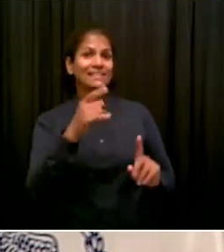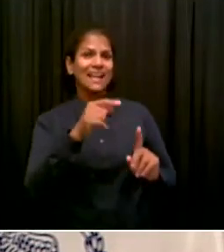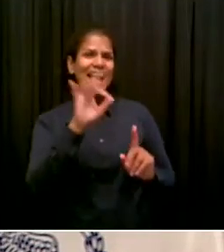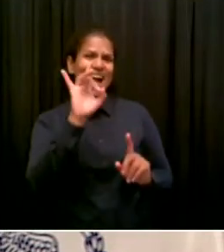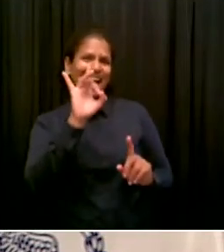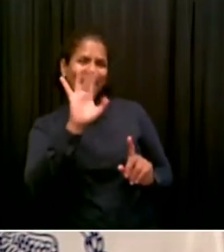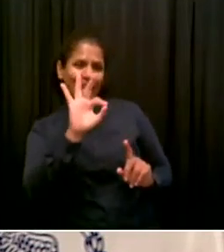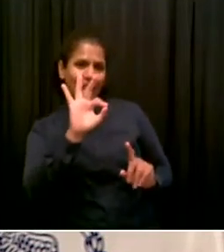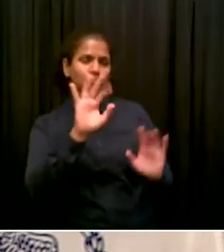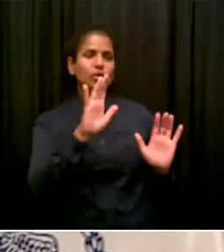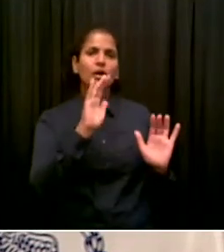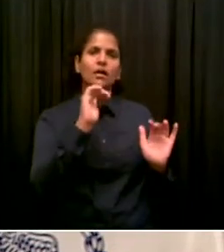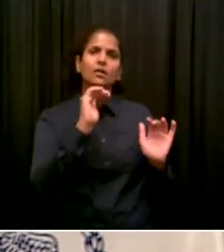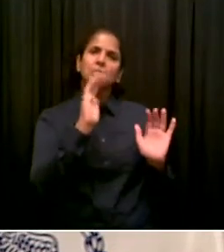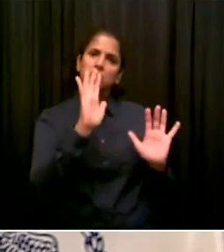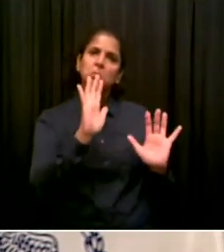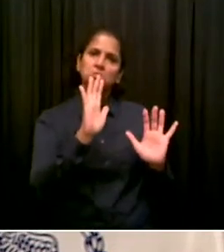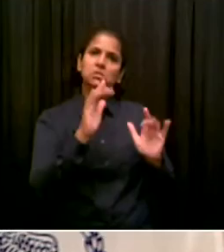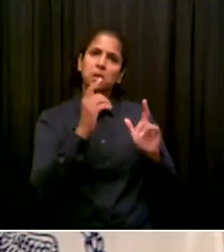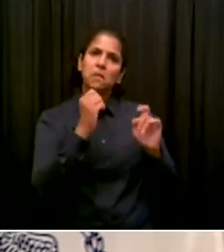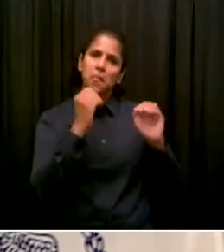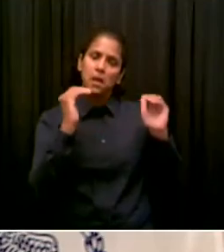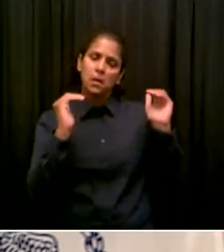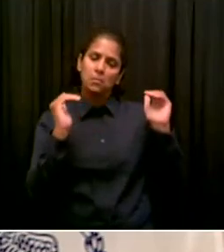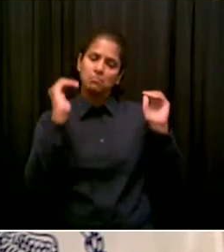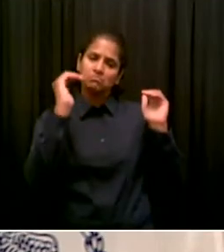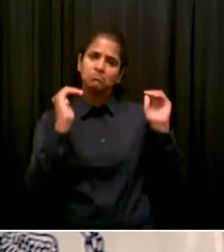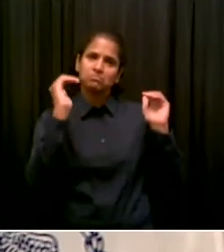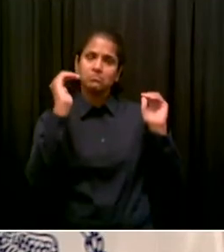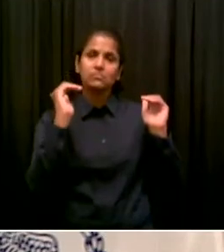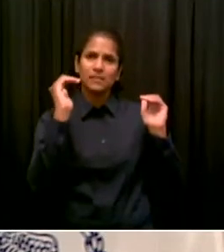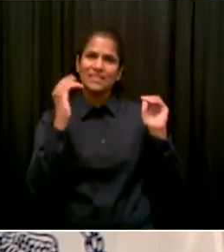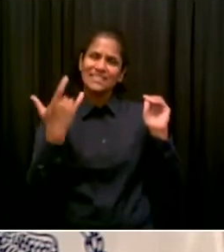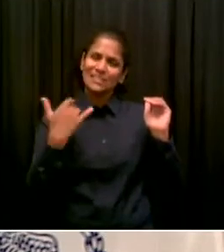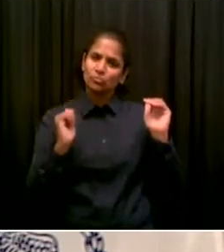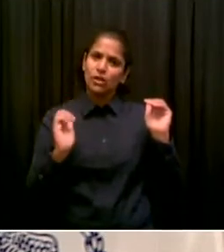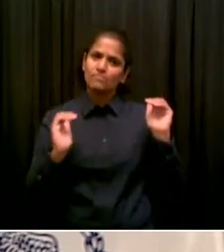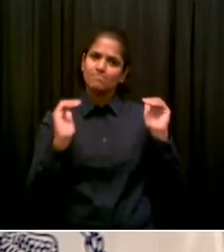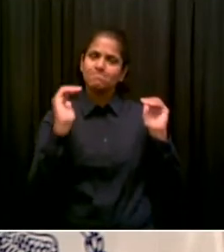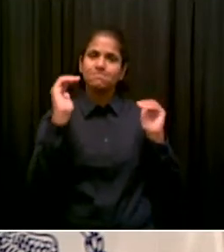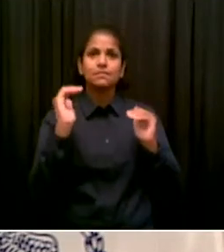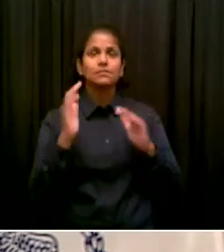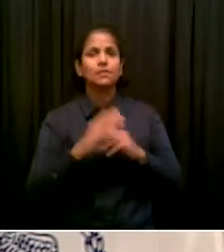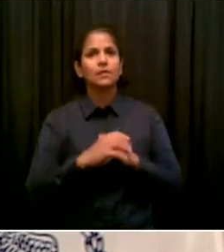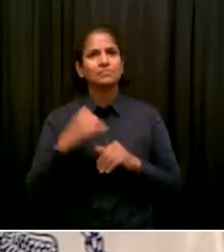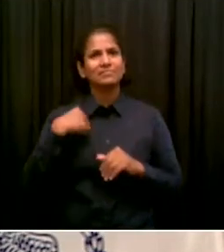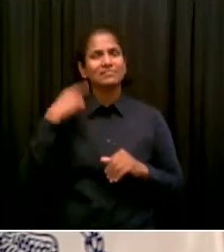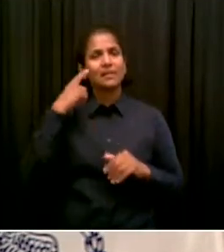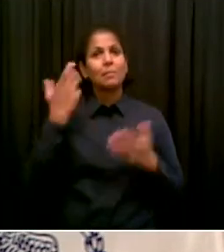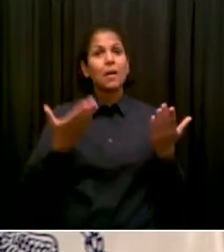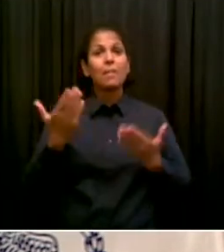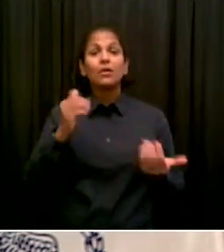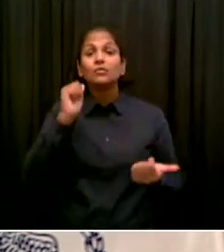AND 2019, 2019WA S JUST ABOUT